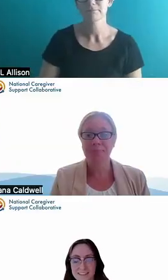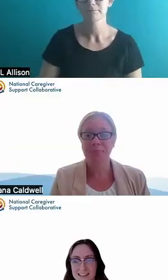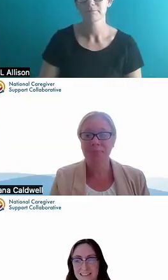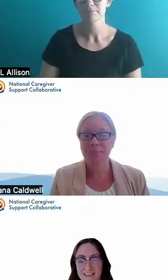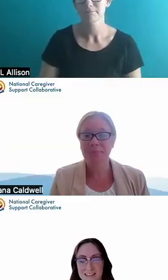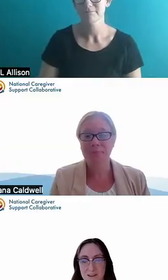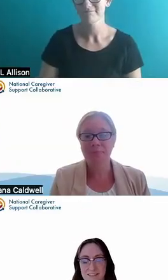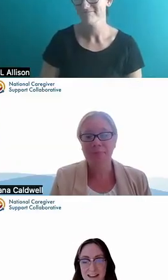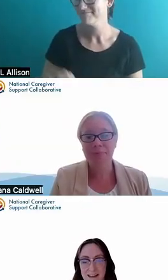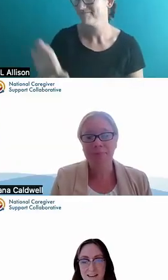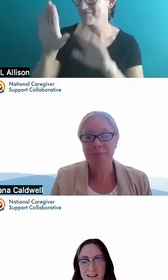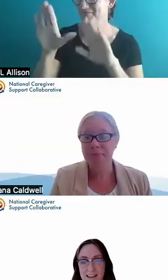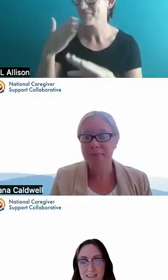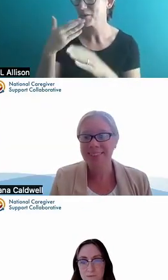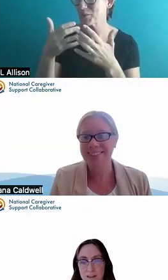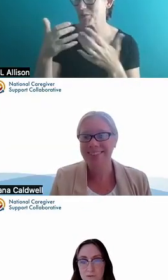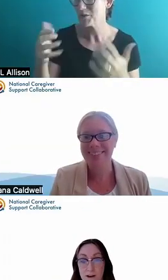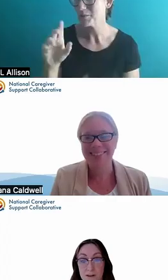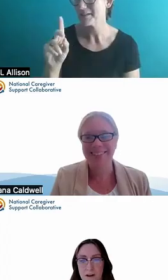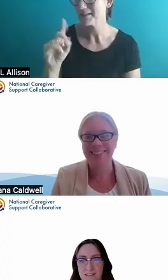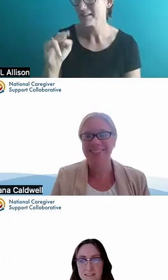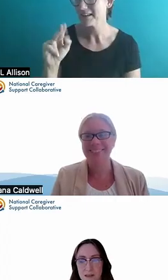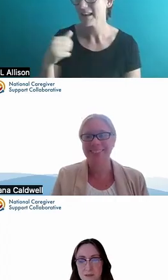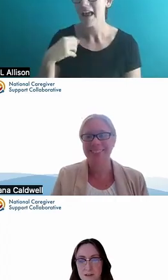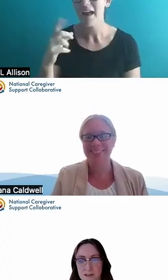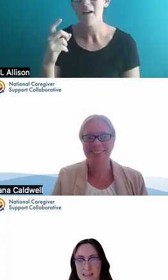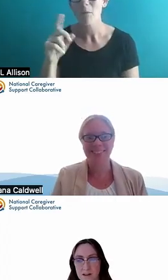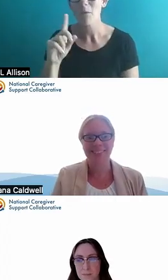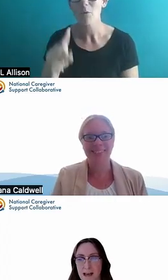Fantastic, thanks so much Diana. And, we have one other question that maybe you can take on